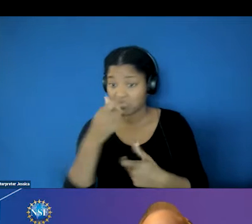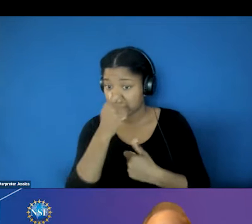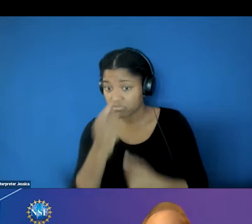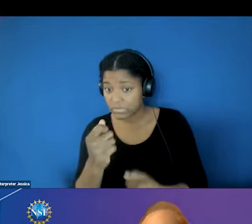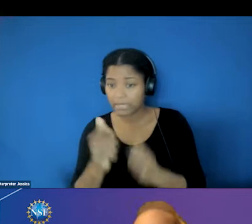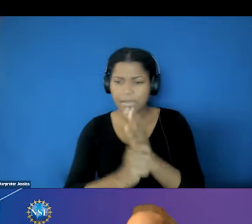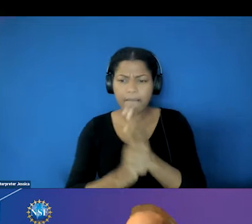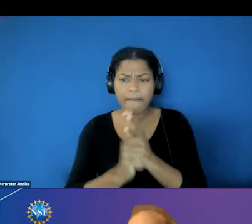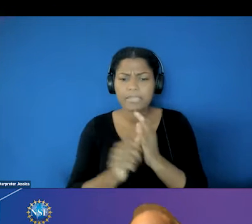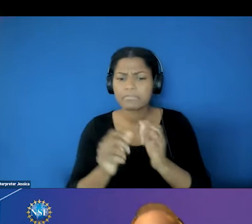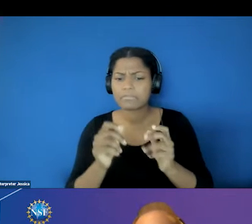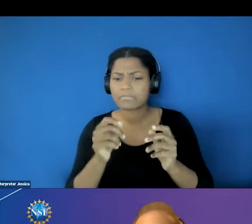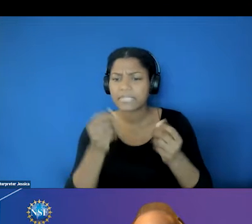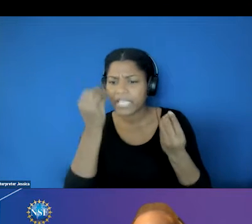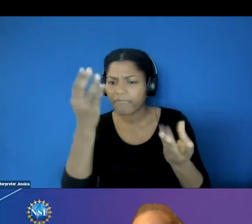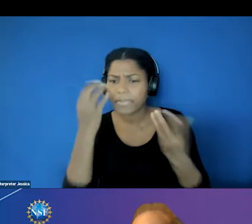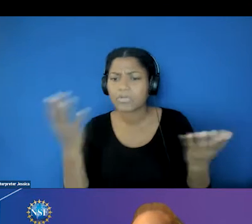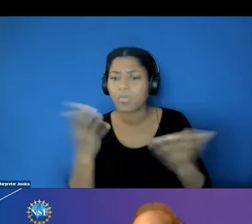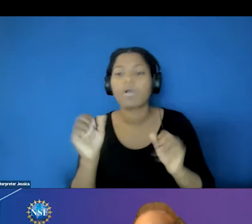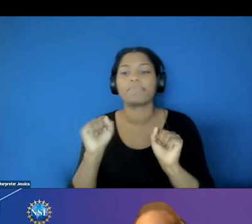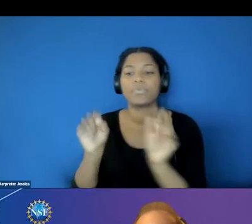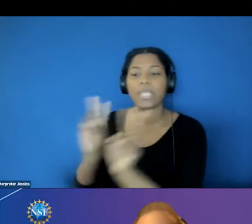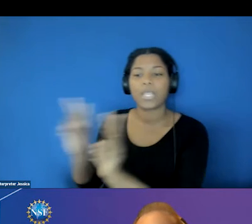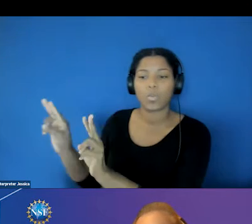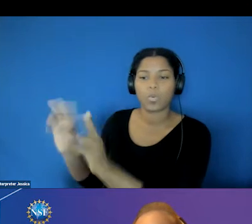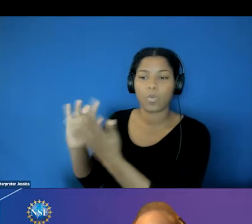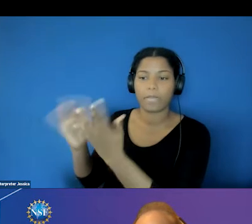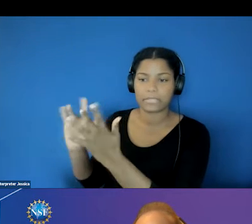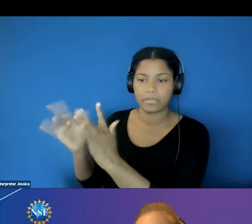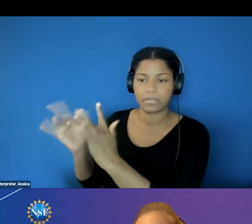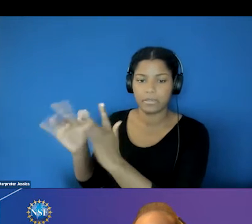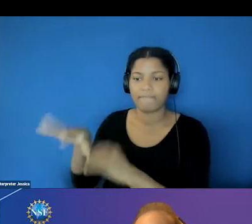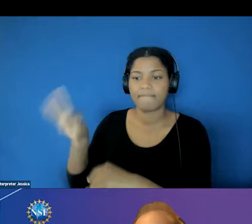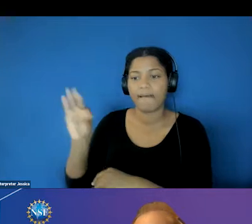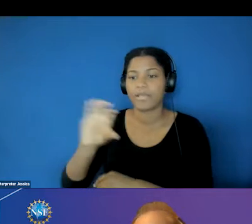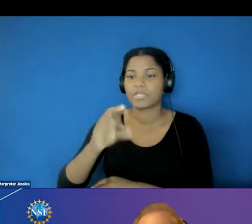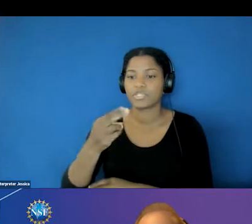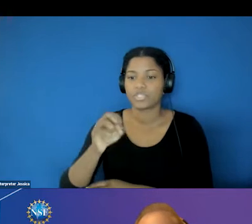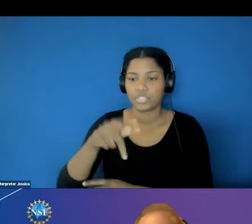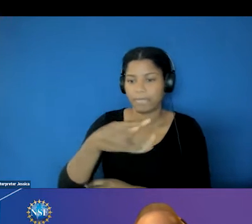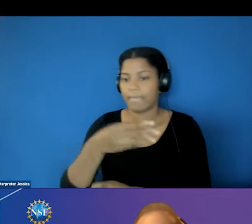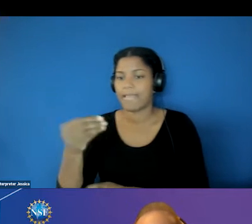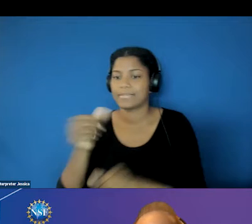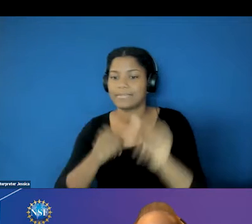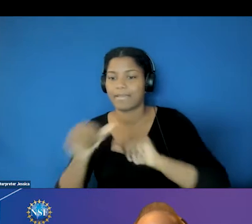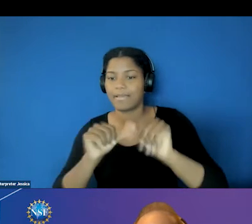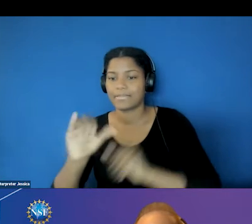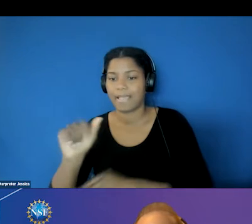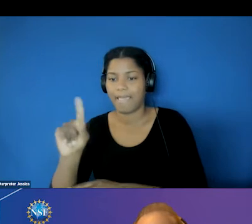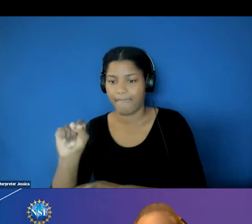please look up online the CHIPS and Science Act, and find these particular sections. Next slide, please.